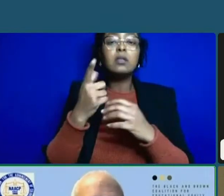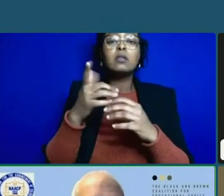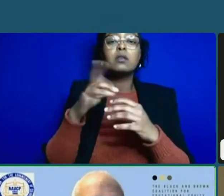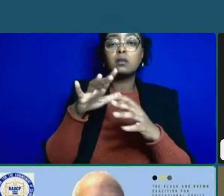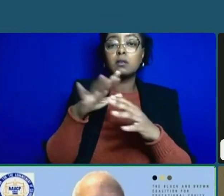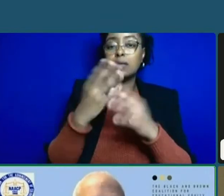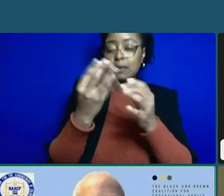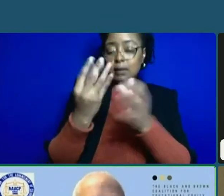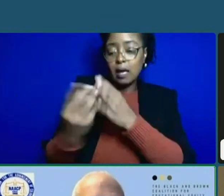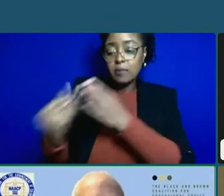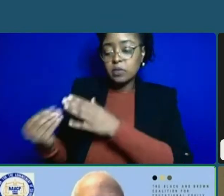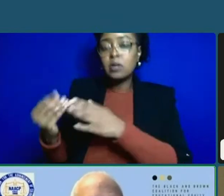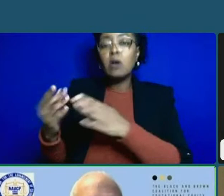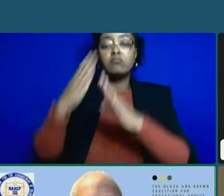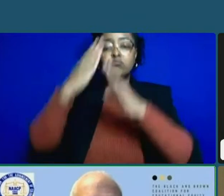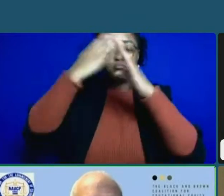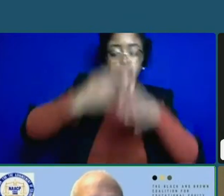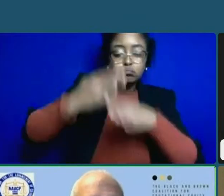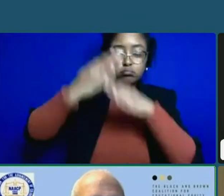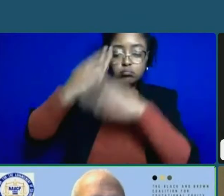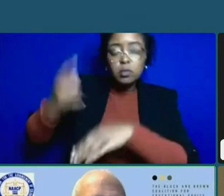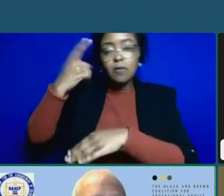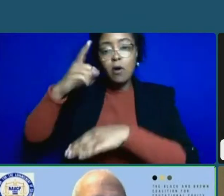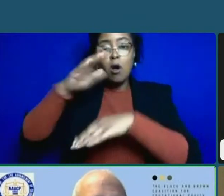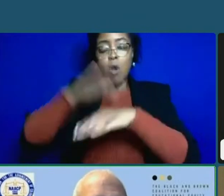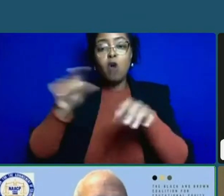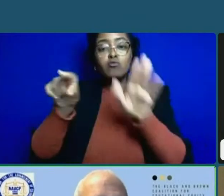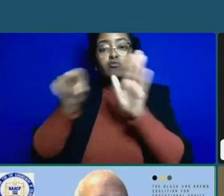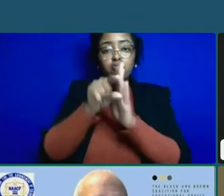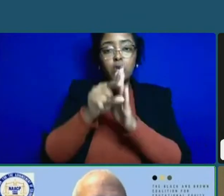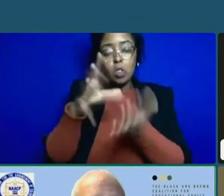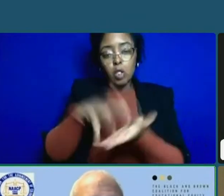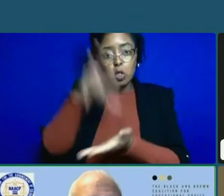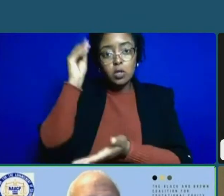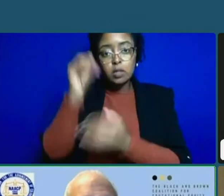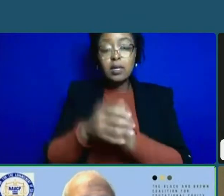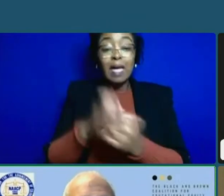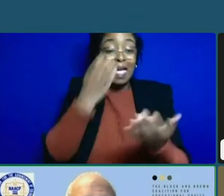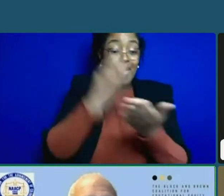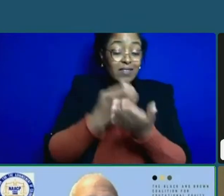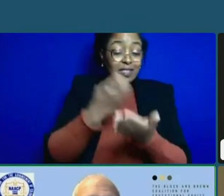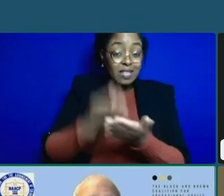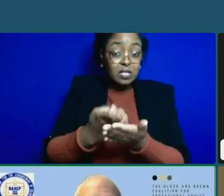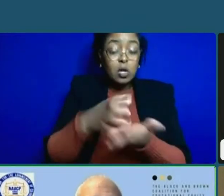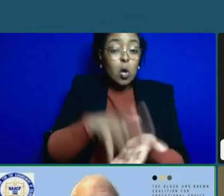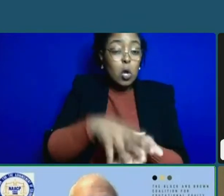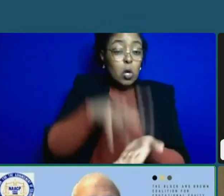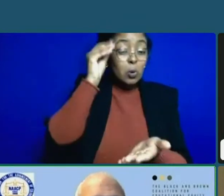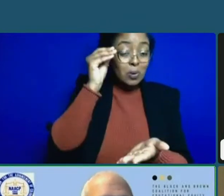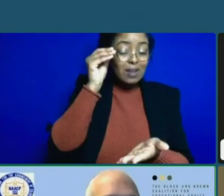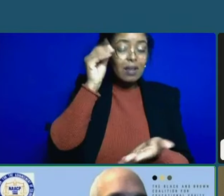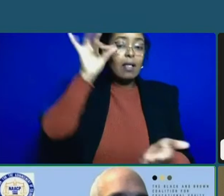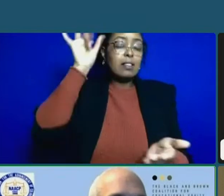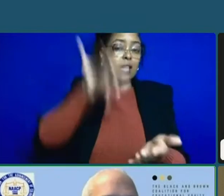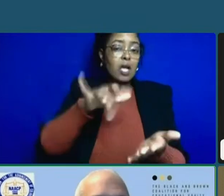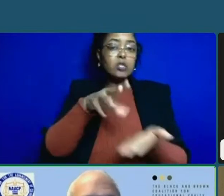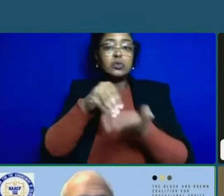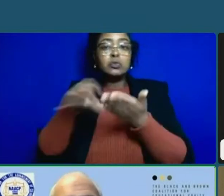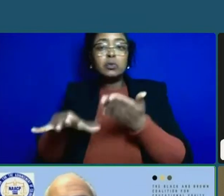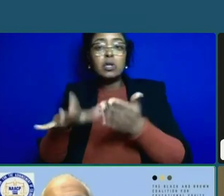barriers. Two on grade level learning. But those that may not